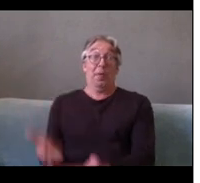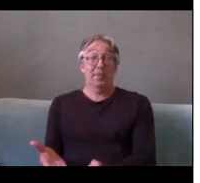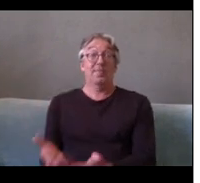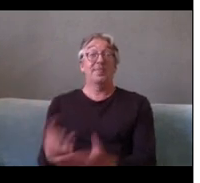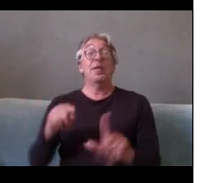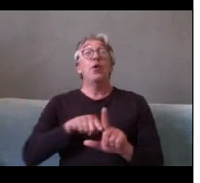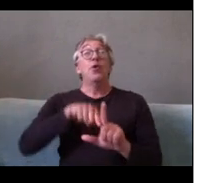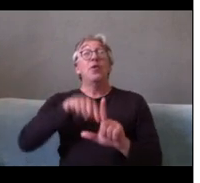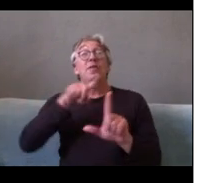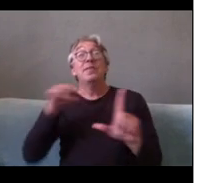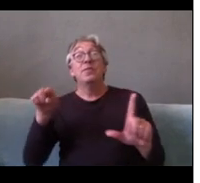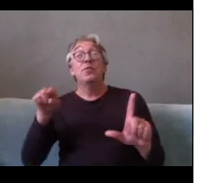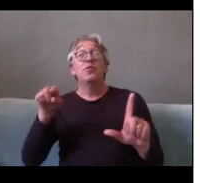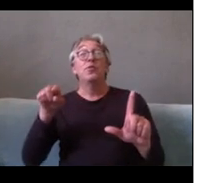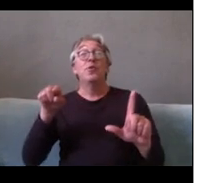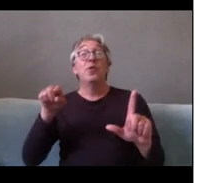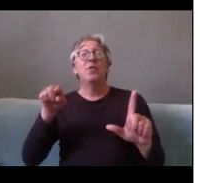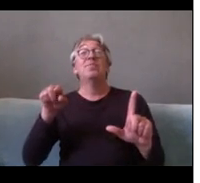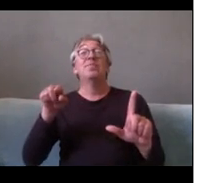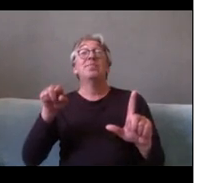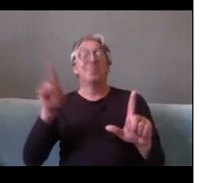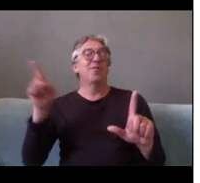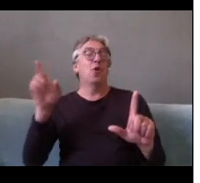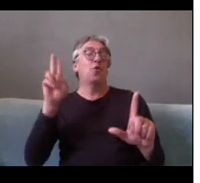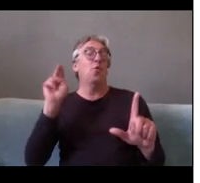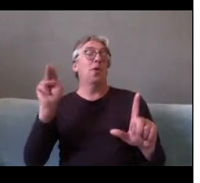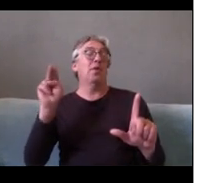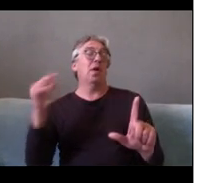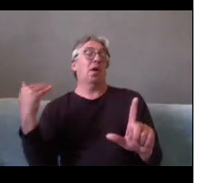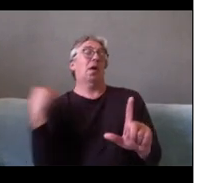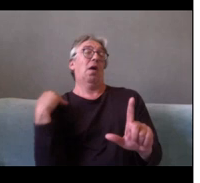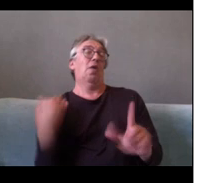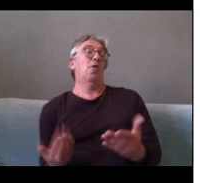that countries are adopted the use of mobile technology